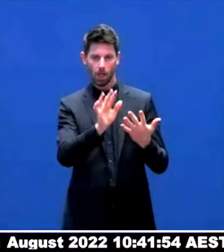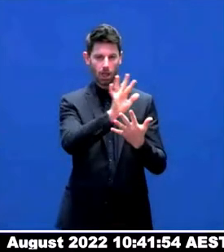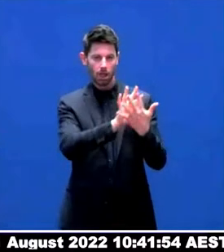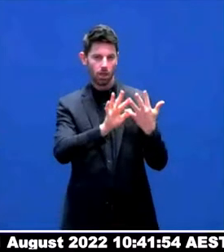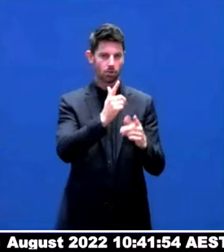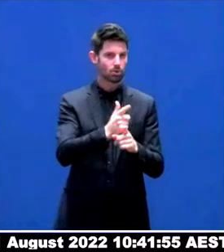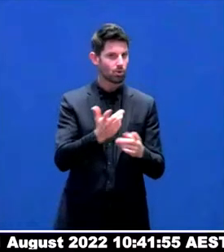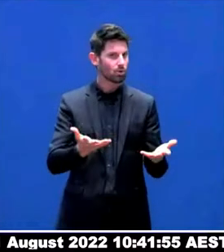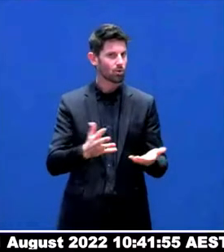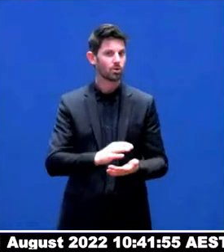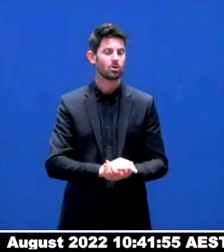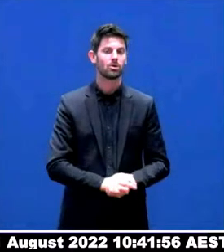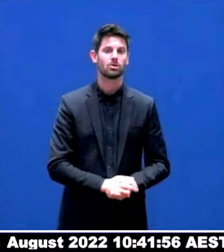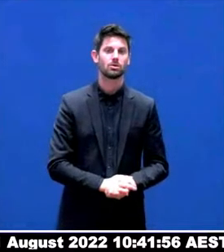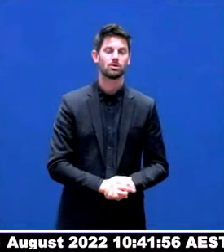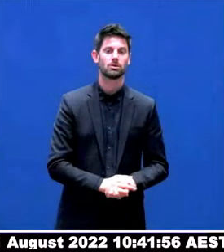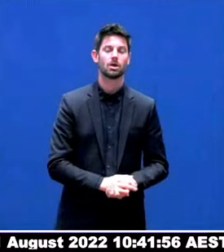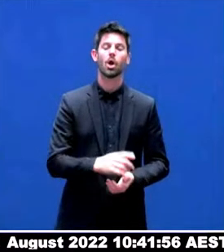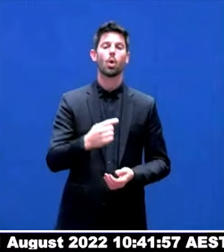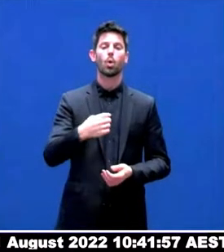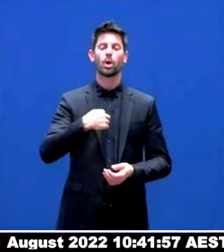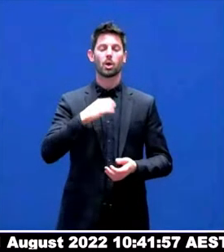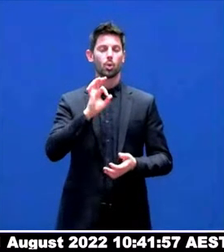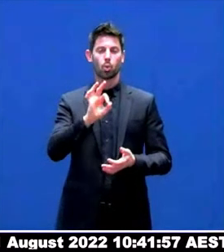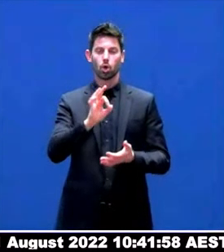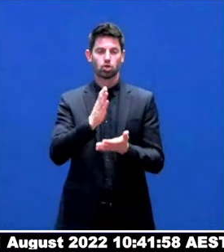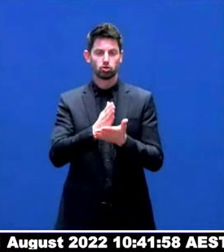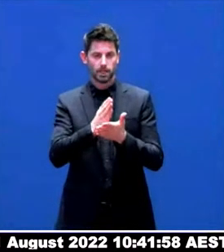So, we weren't looking at protective strategies, per se.